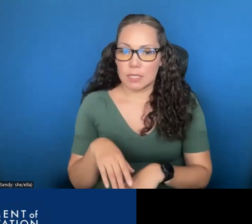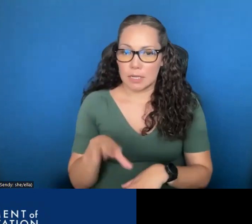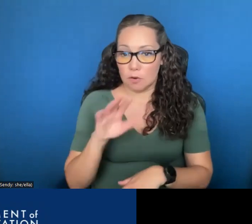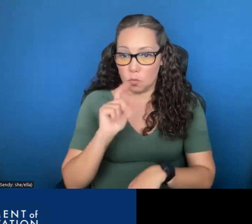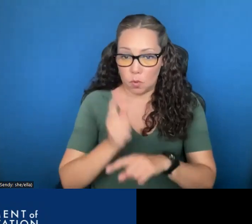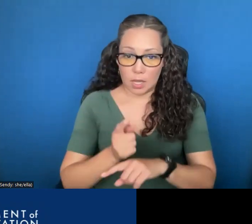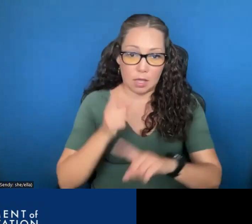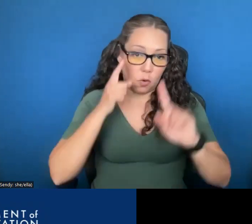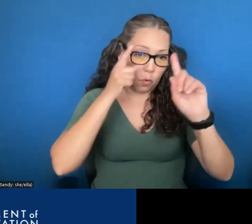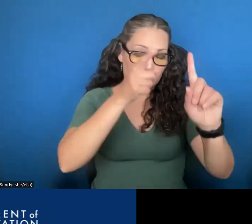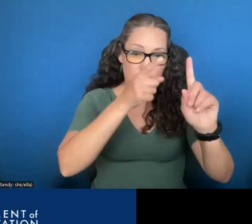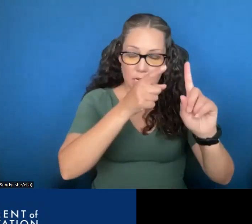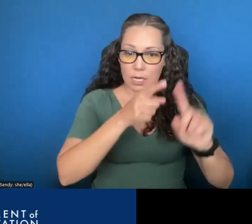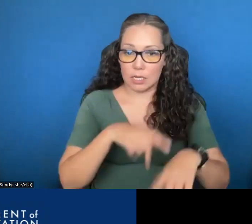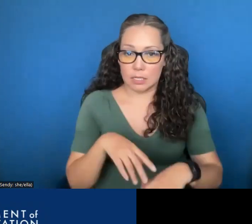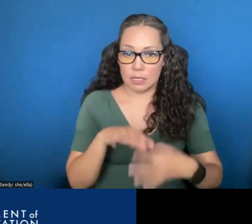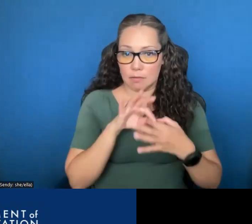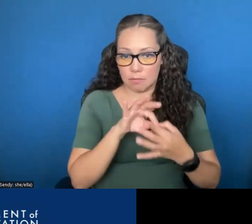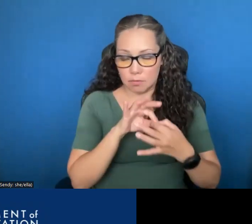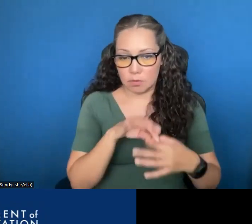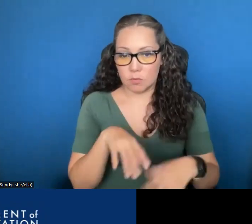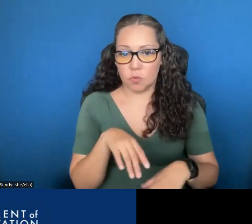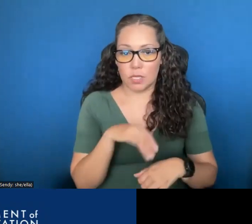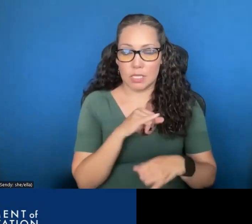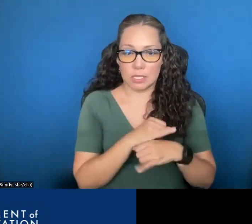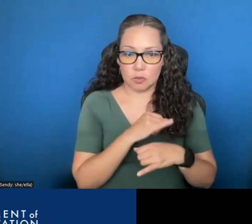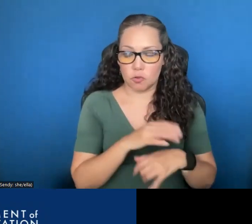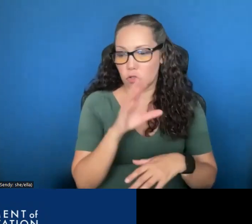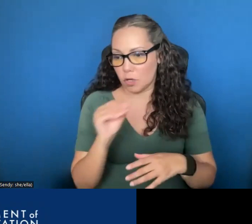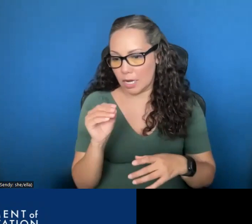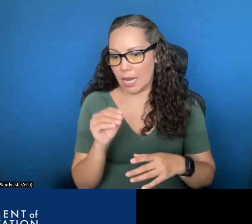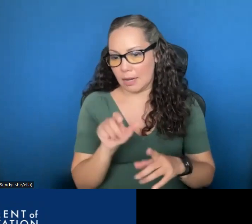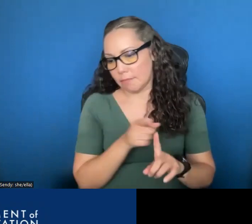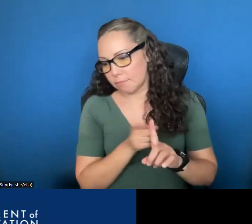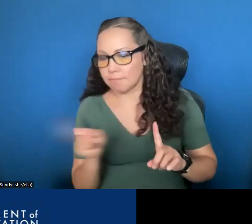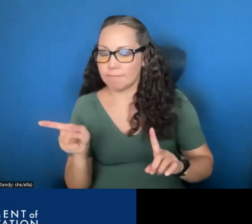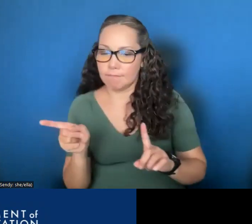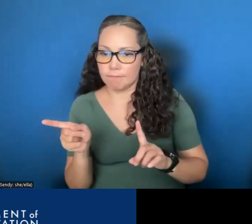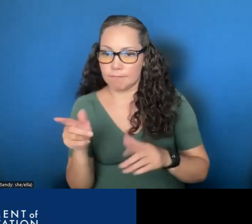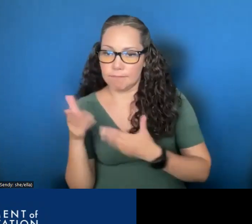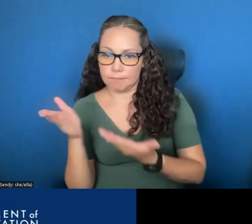related to institutional transition diversion so I also wanted to mention just trend-wise